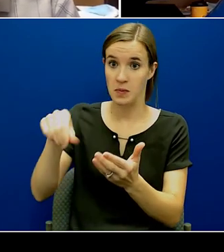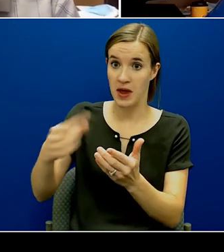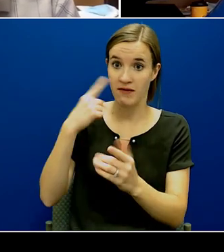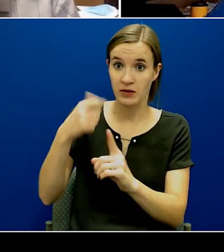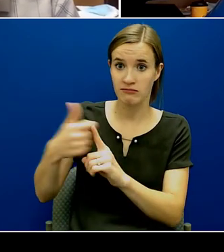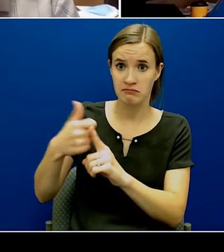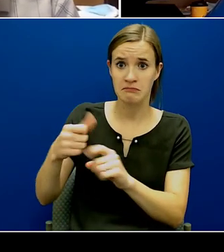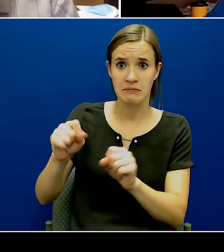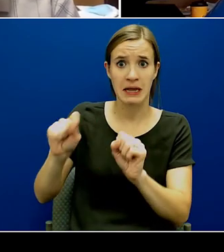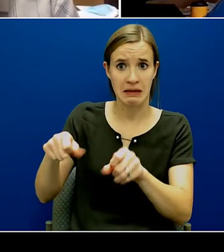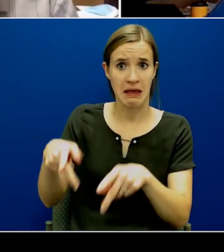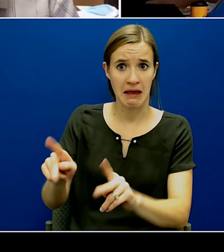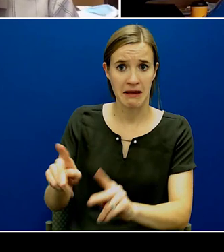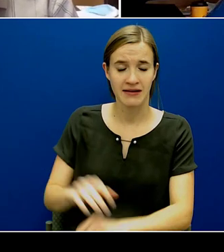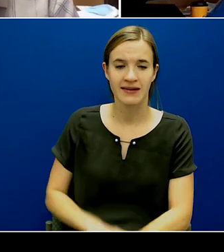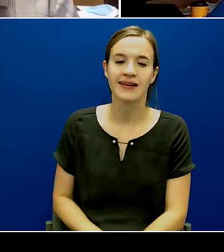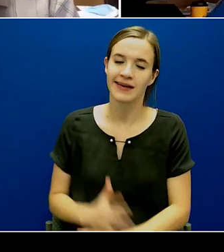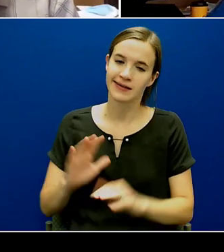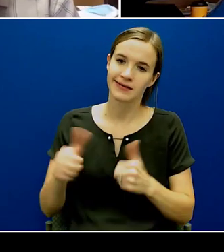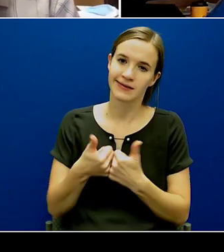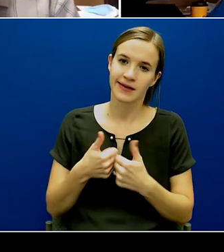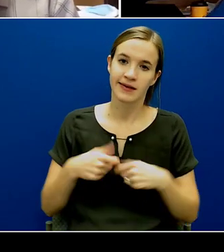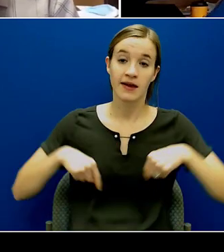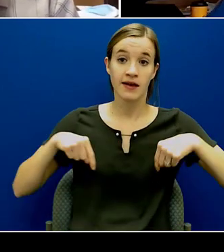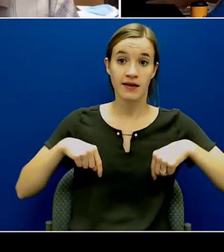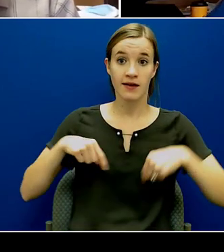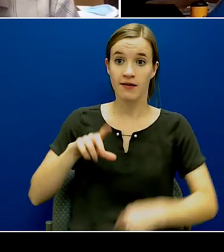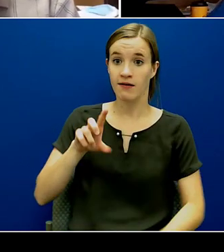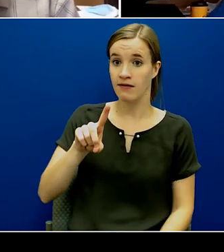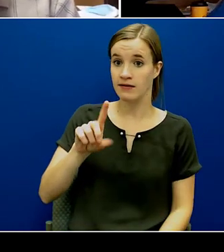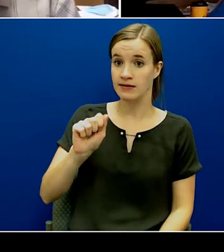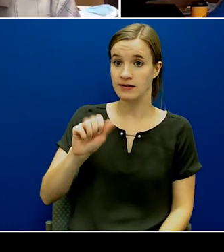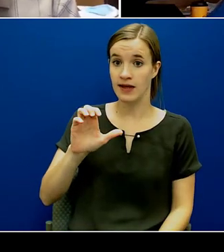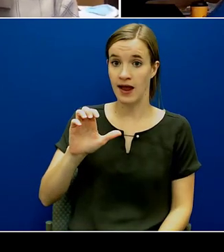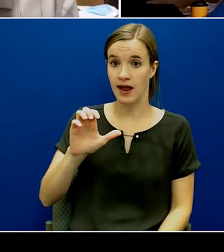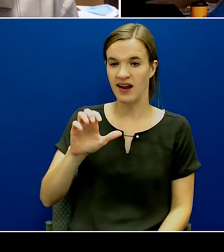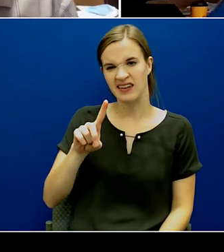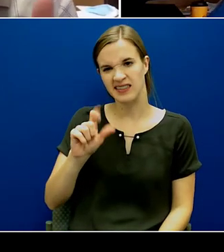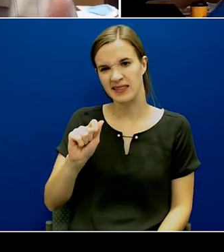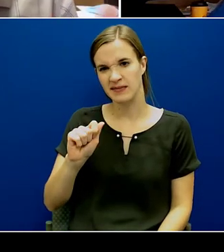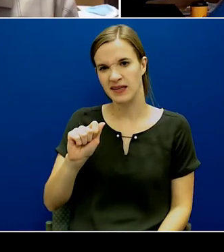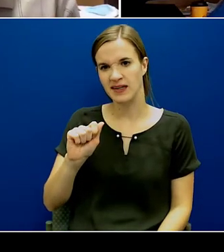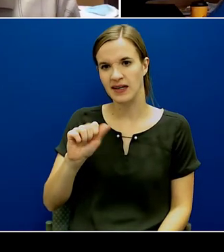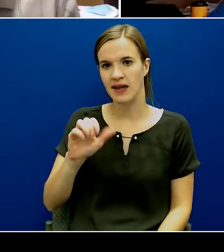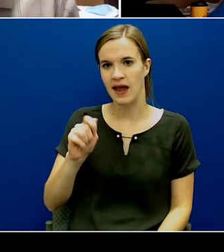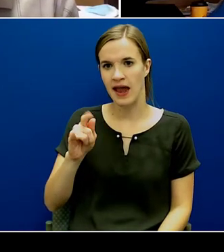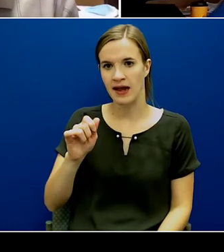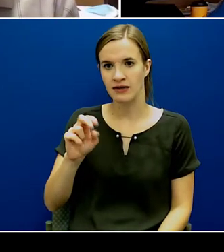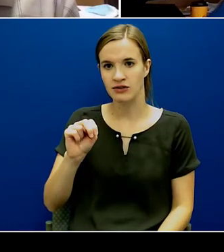dollars, it's a little bit different. We do kind of the same thing of buying services